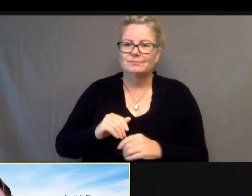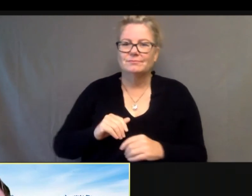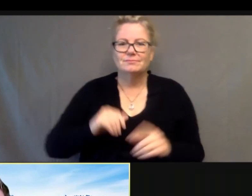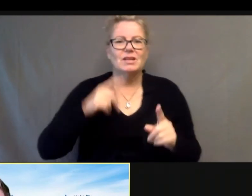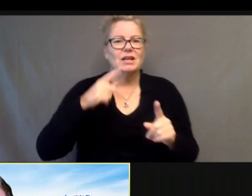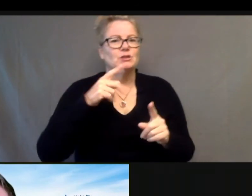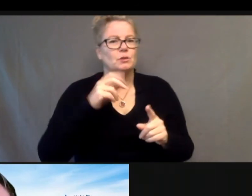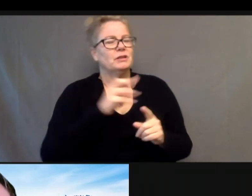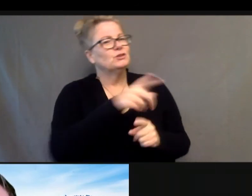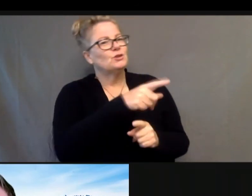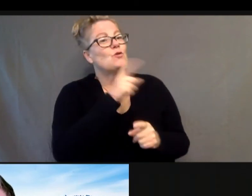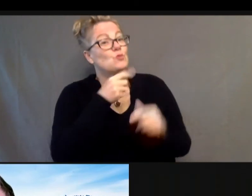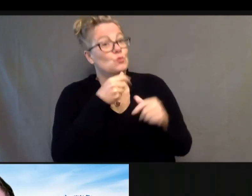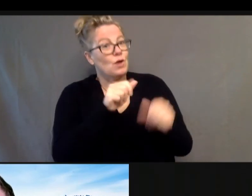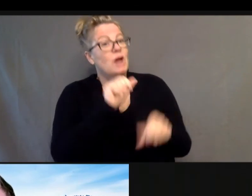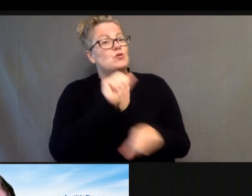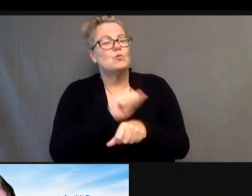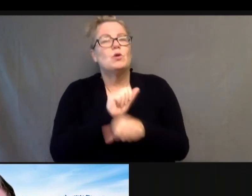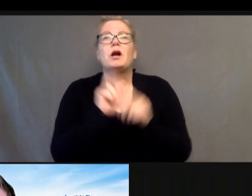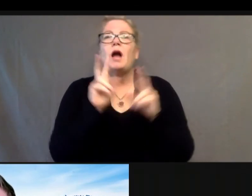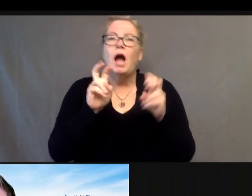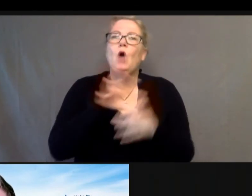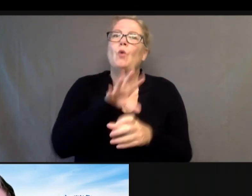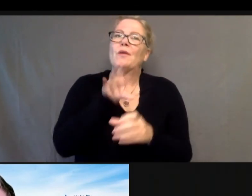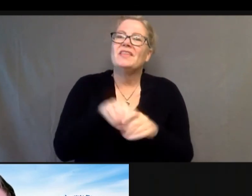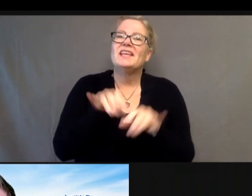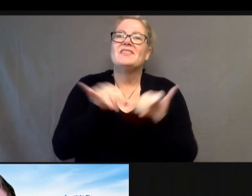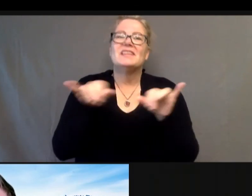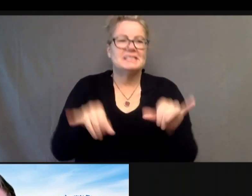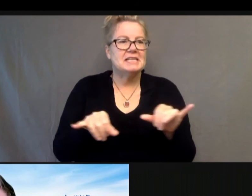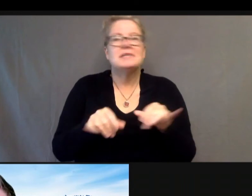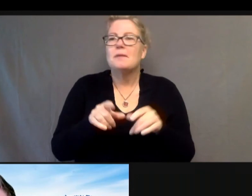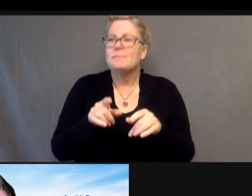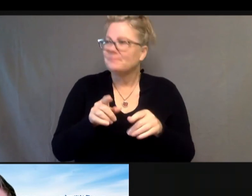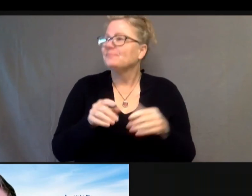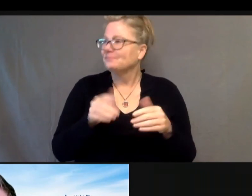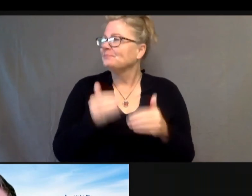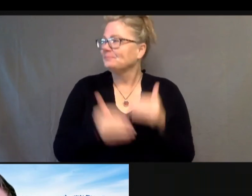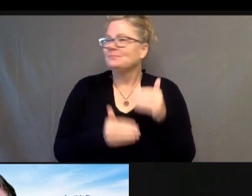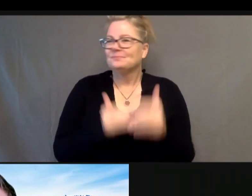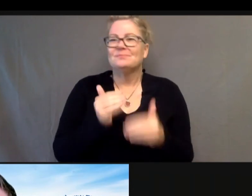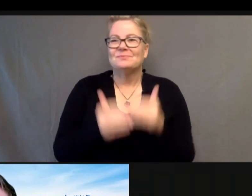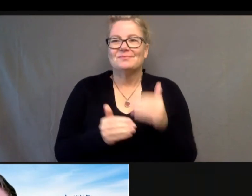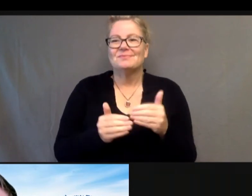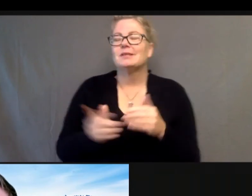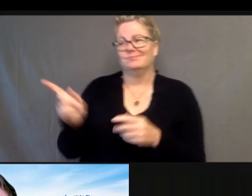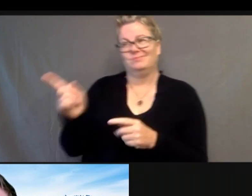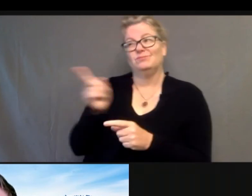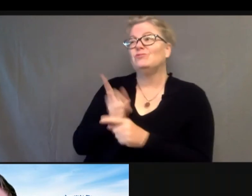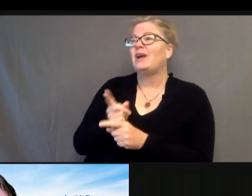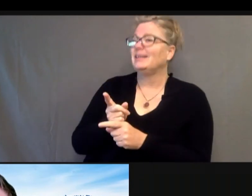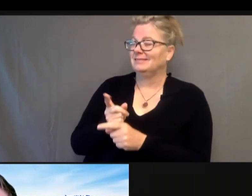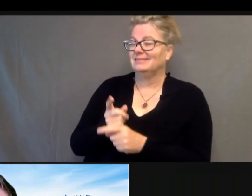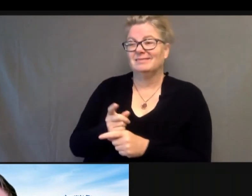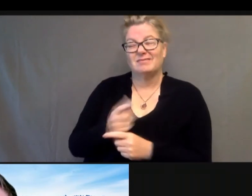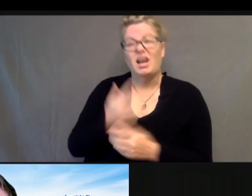That's what a lot of people, yeah. People are, unfortunately, I find that a lot of people